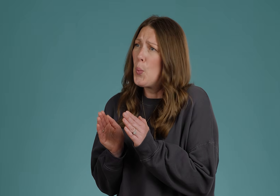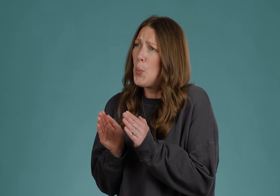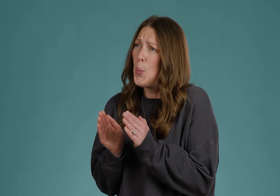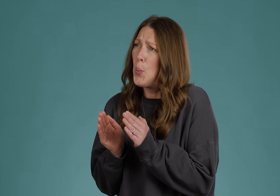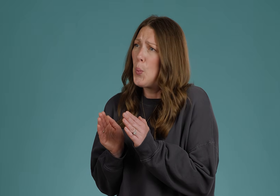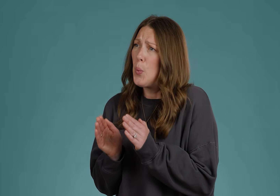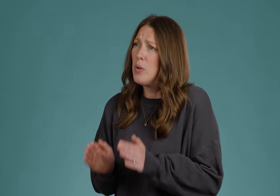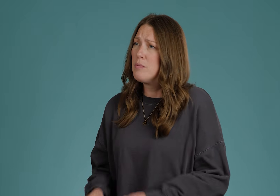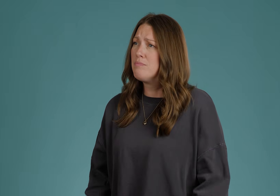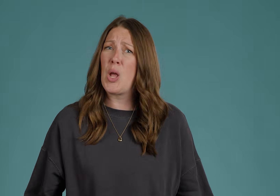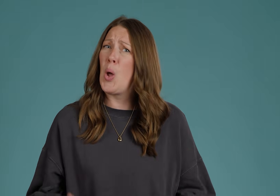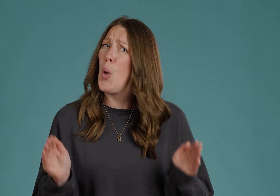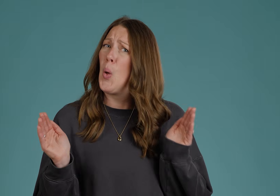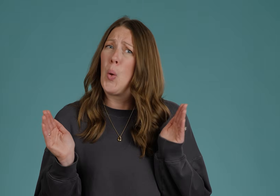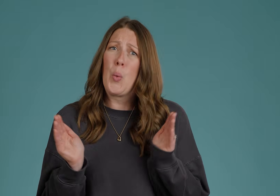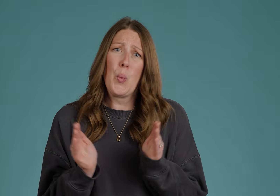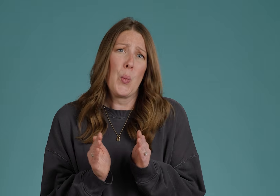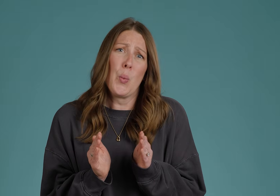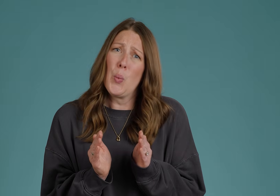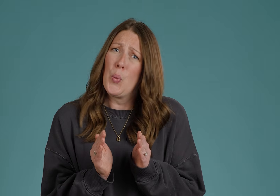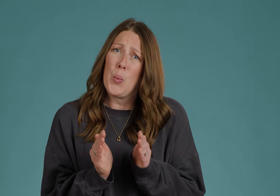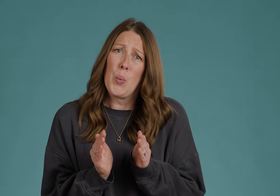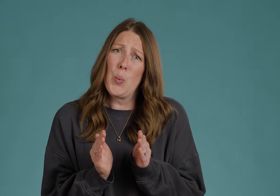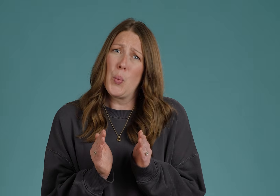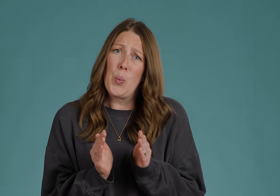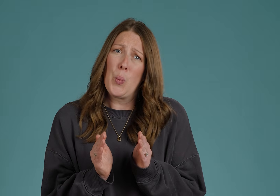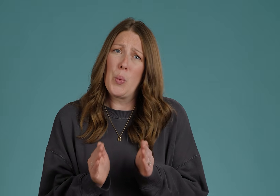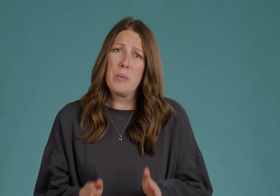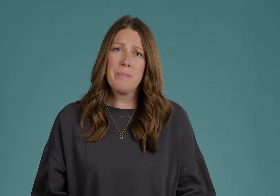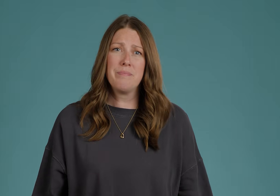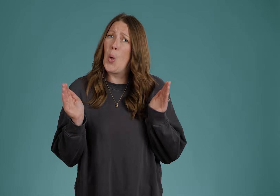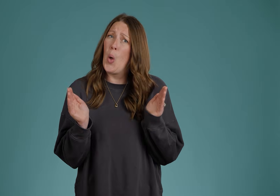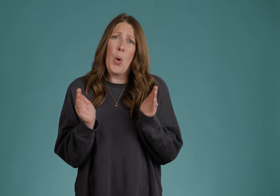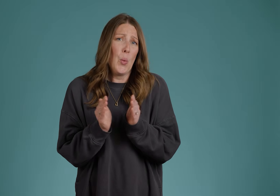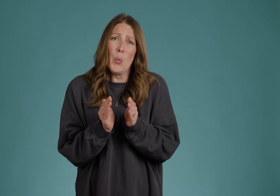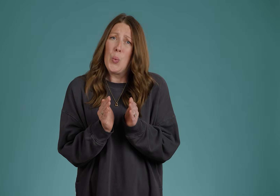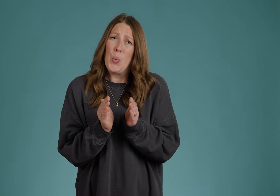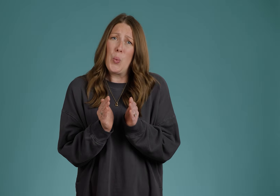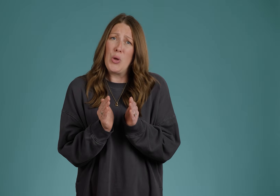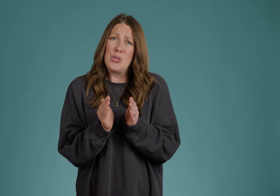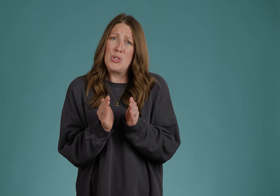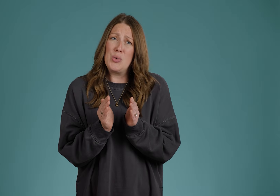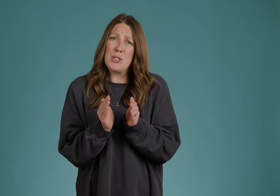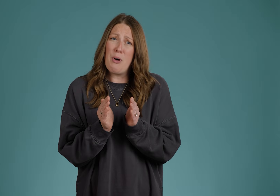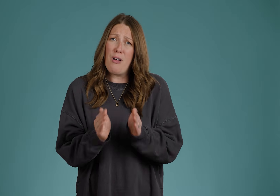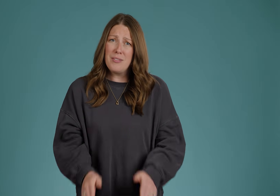but shaking your head like, this isn't going to work. Two small